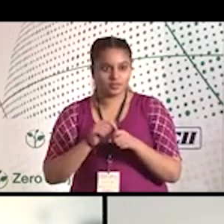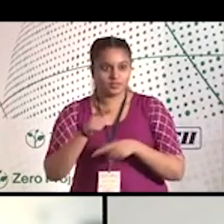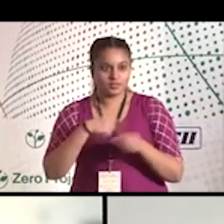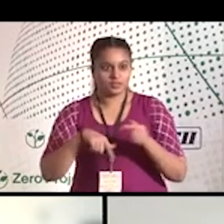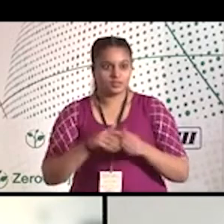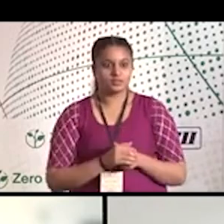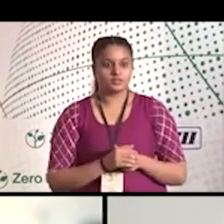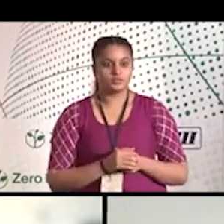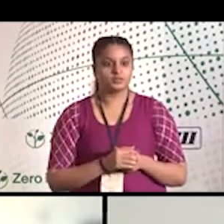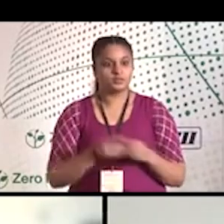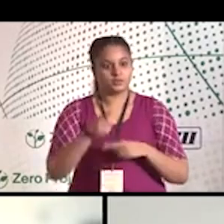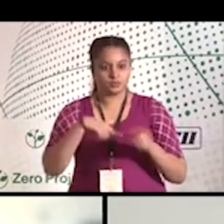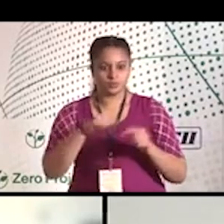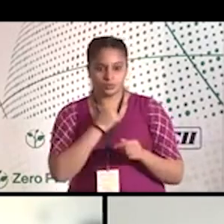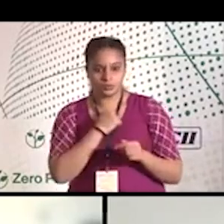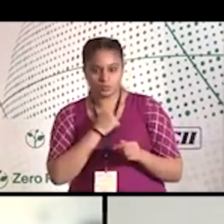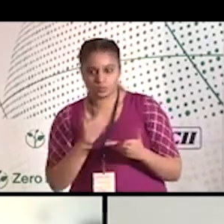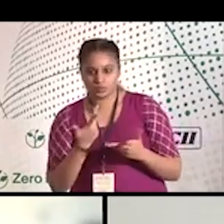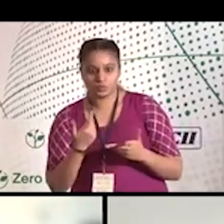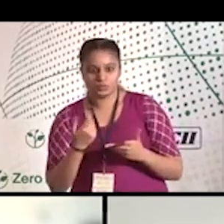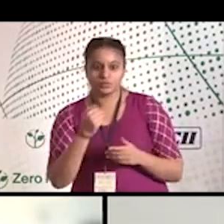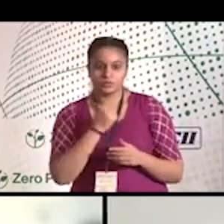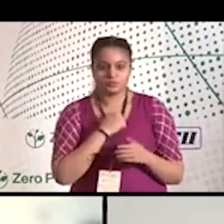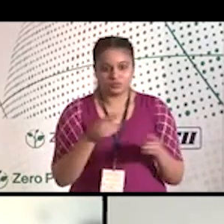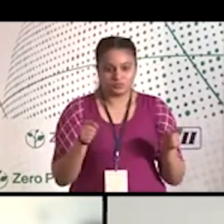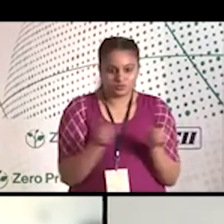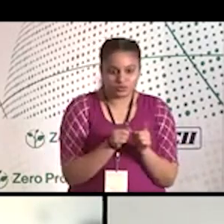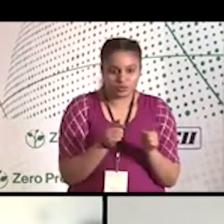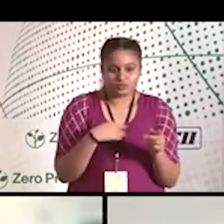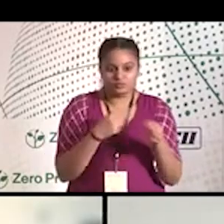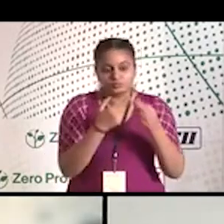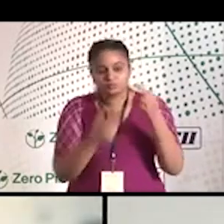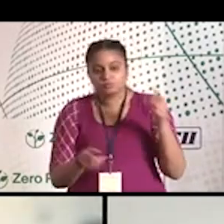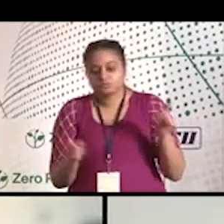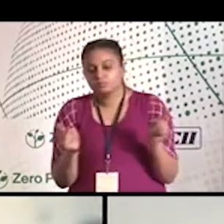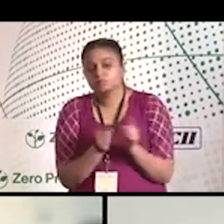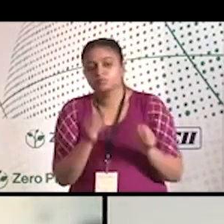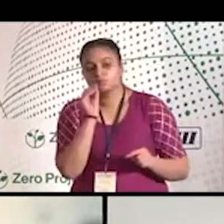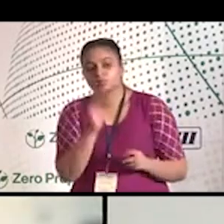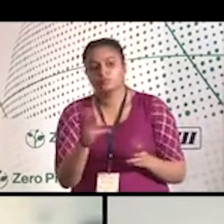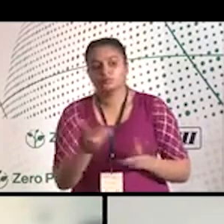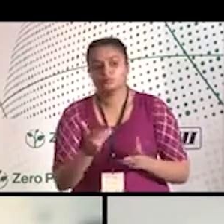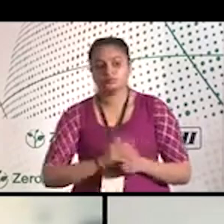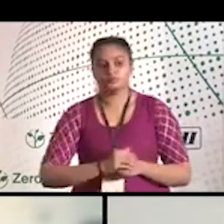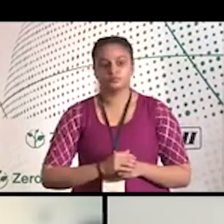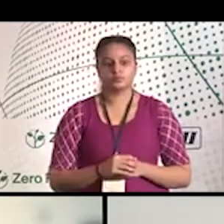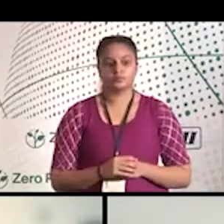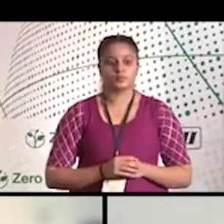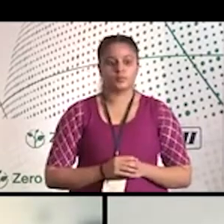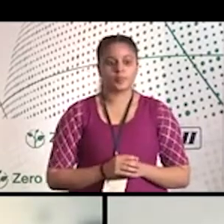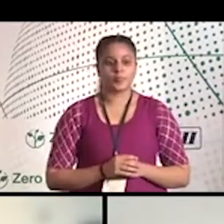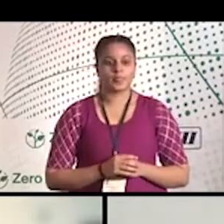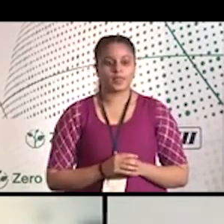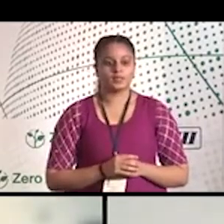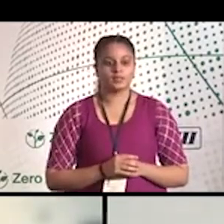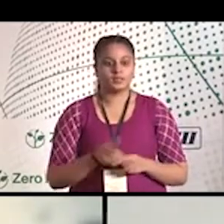the the short version of the story is we did pilots as well to identify what some of the barriers